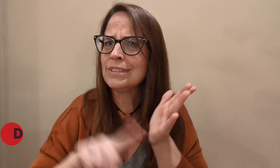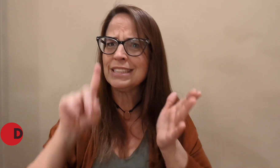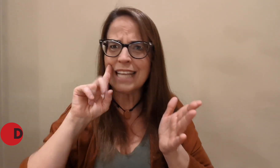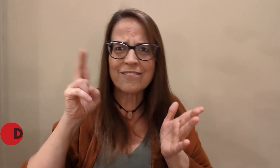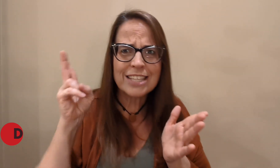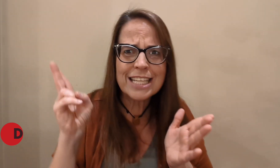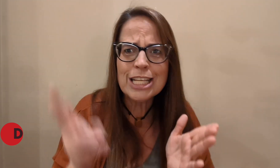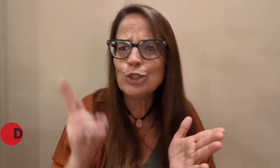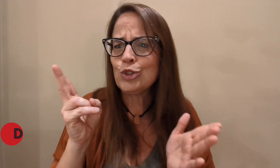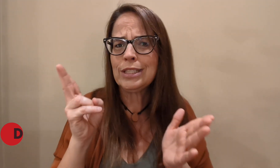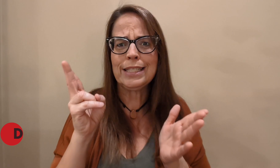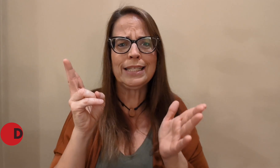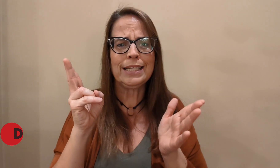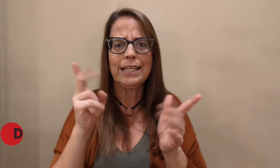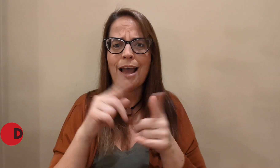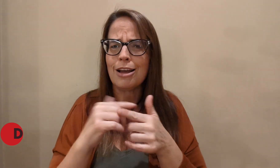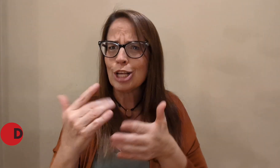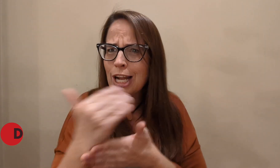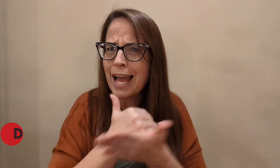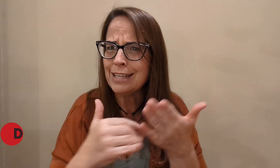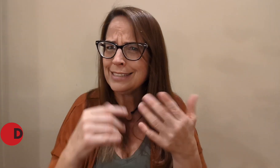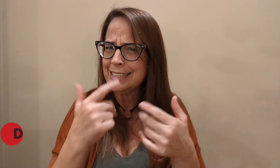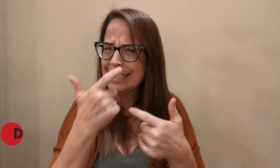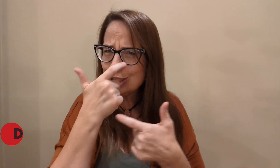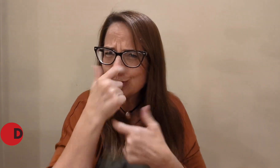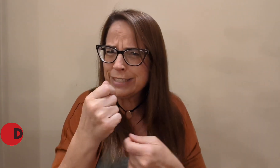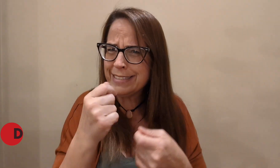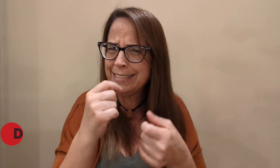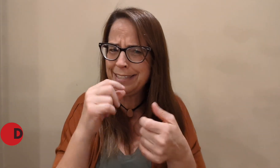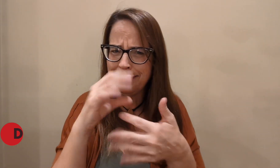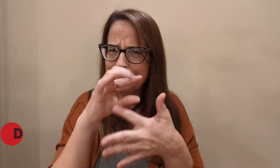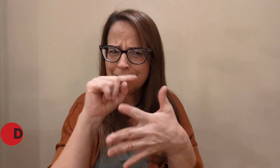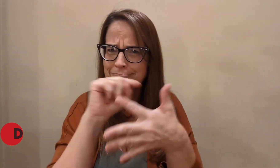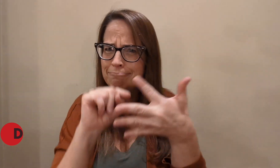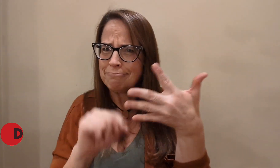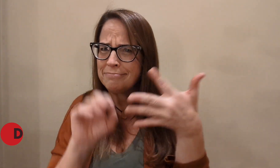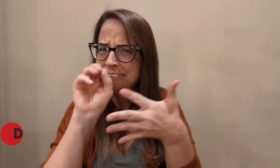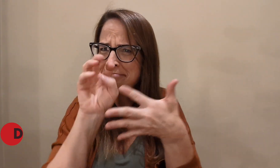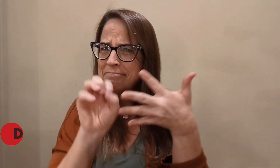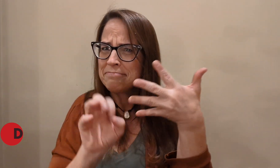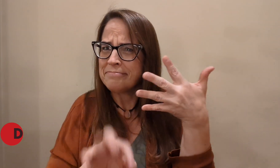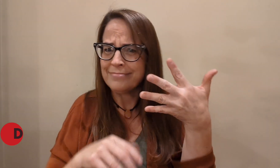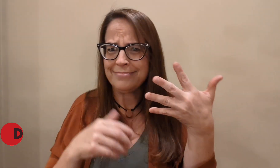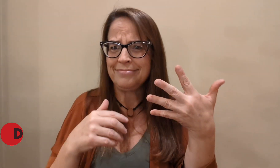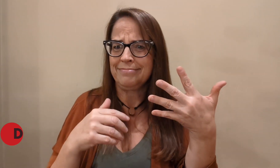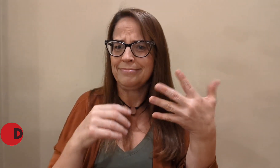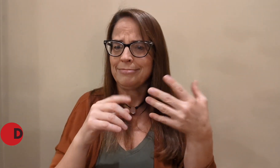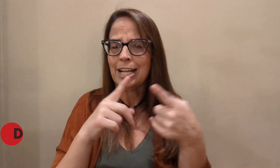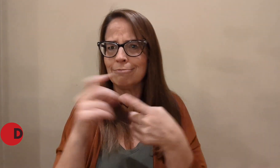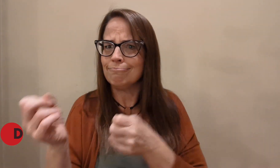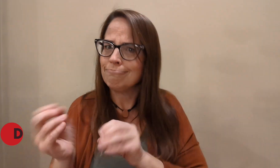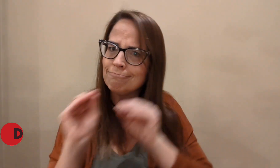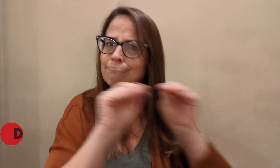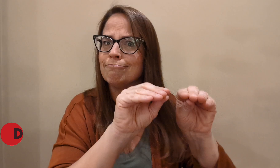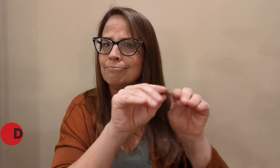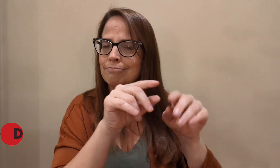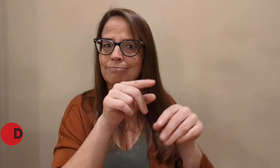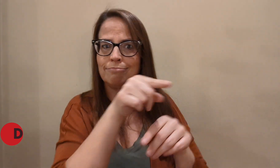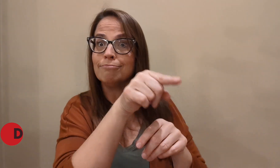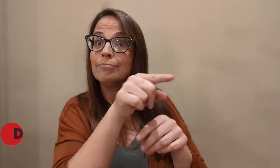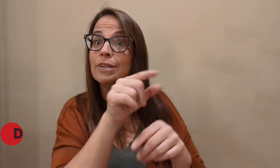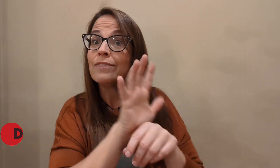Deaf History and collected interesting tidbits and put them